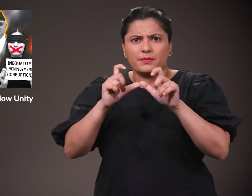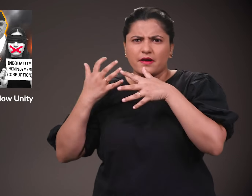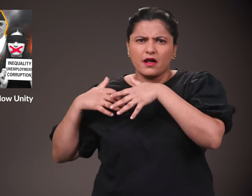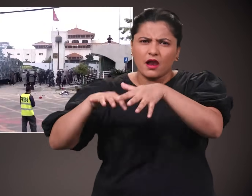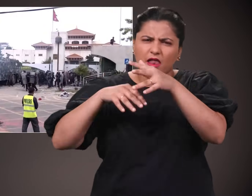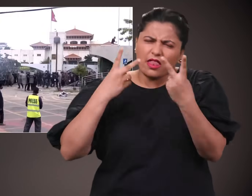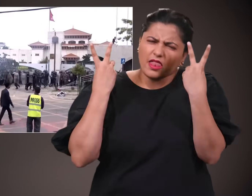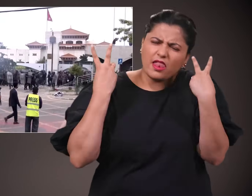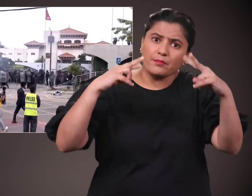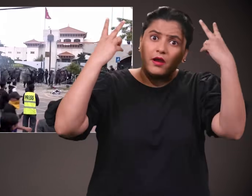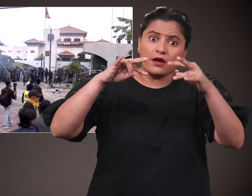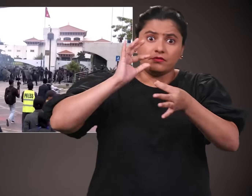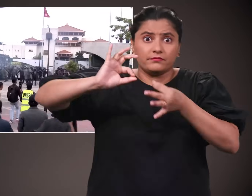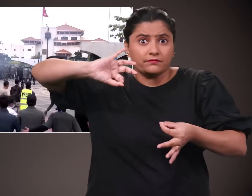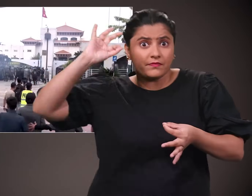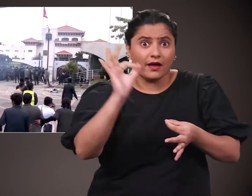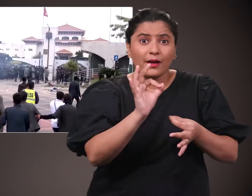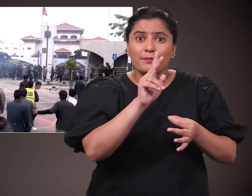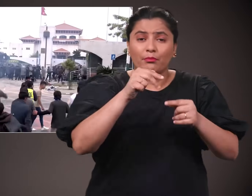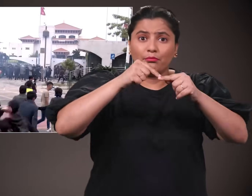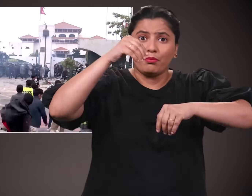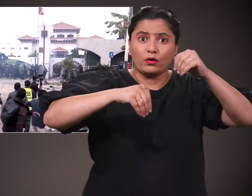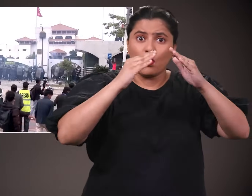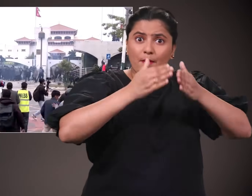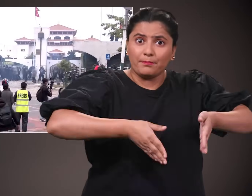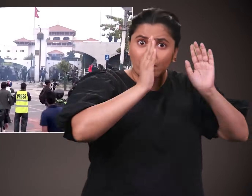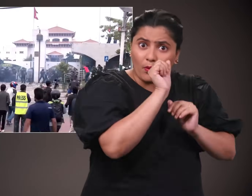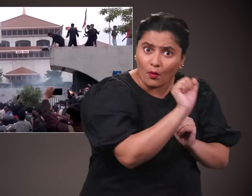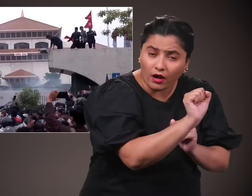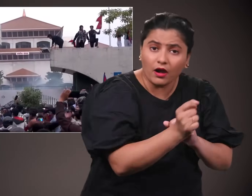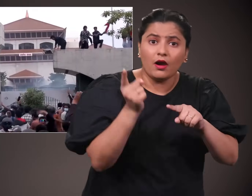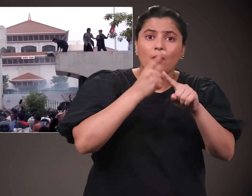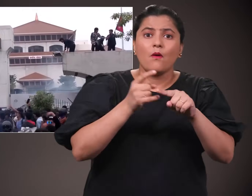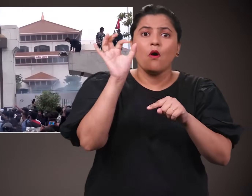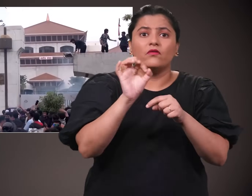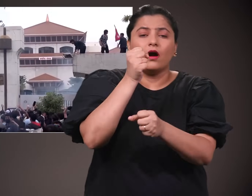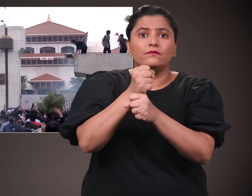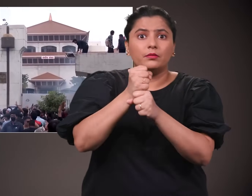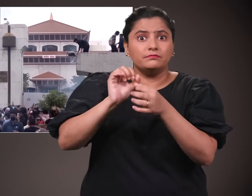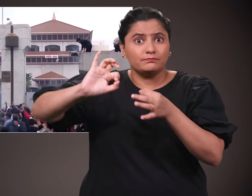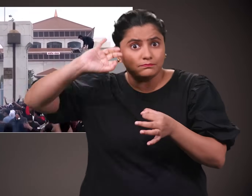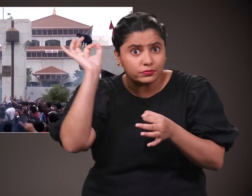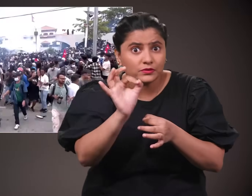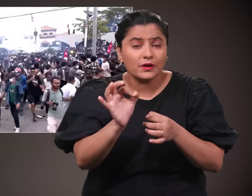People gathered in huge numbers. Protesters started burning political homes, government buildings.